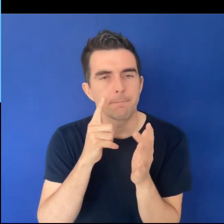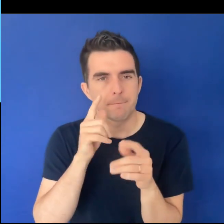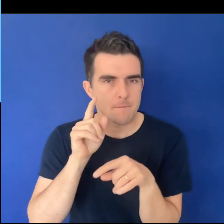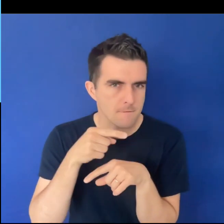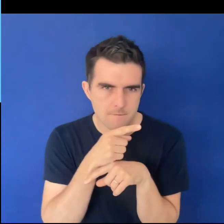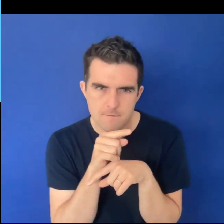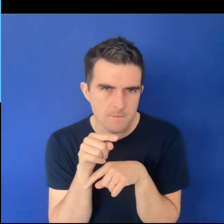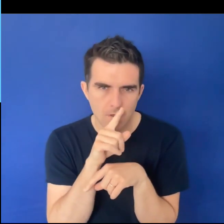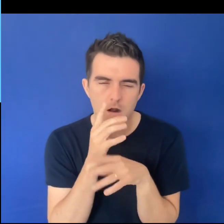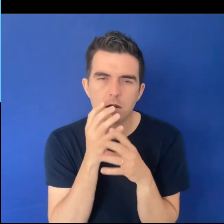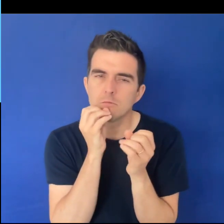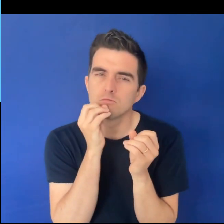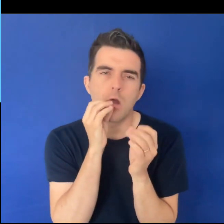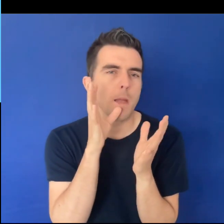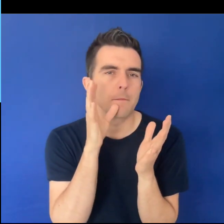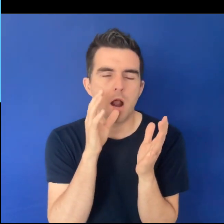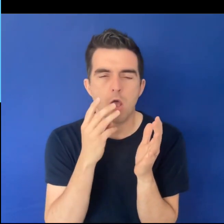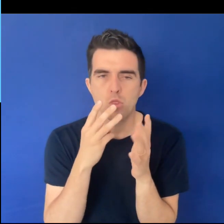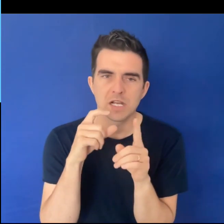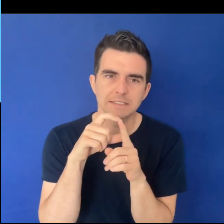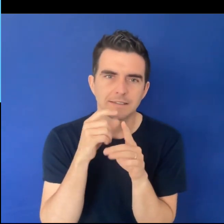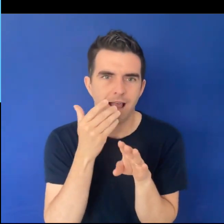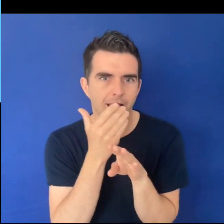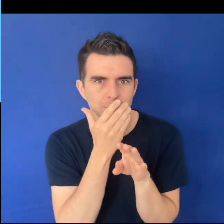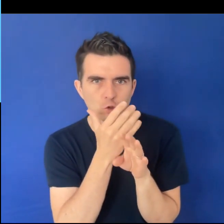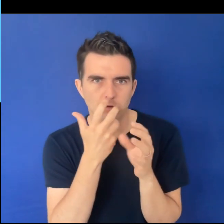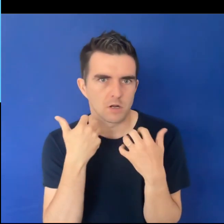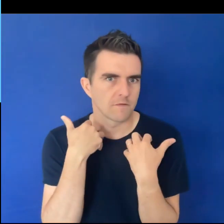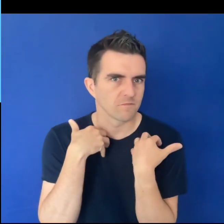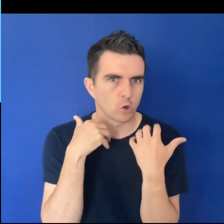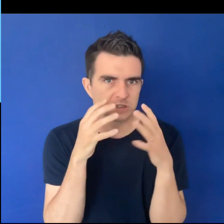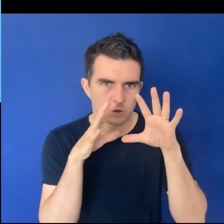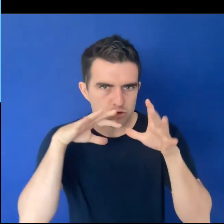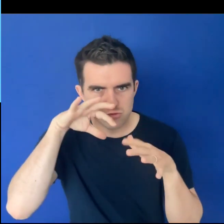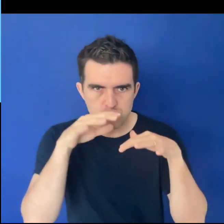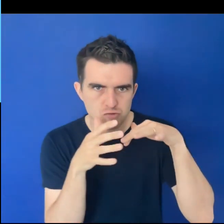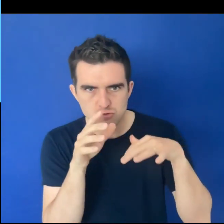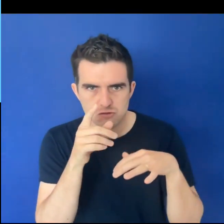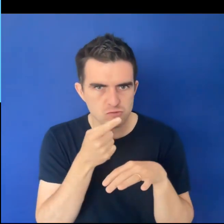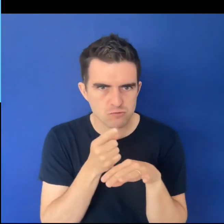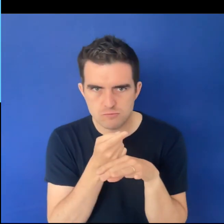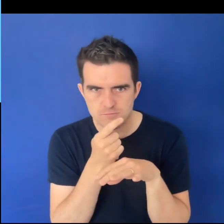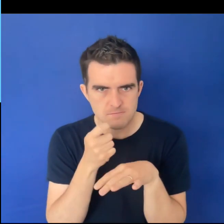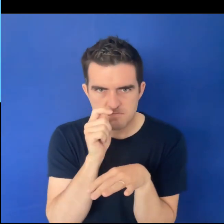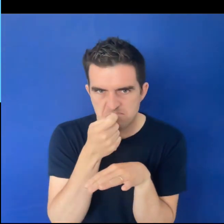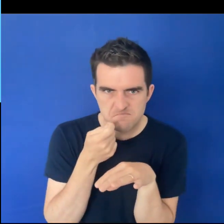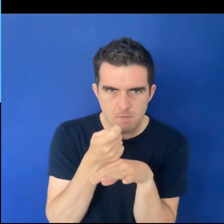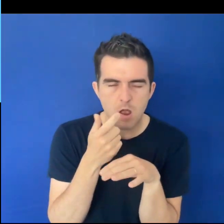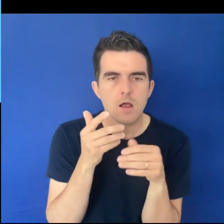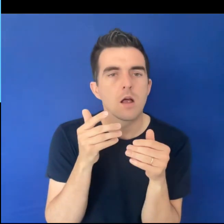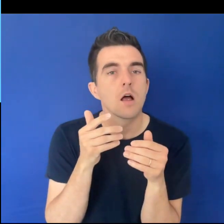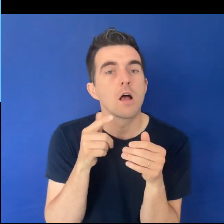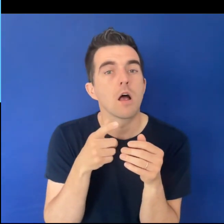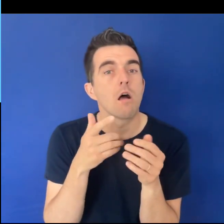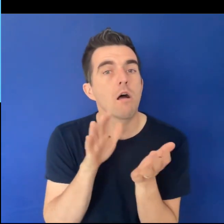In this adorable Souls-Like 3D action adventure game, you have a myriad of options available to make the experience more accessible.